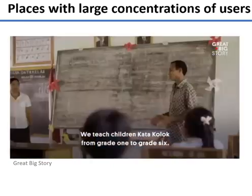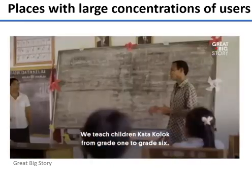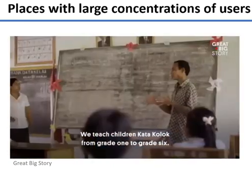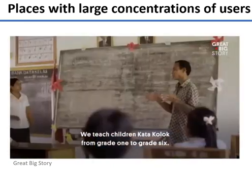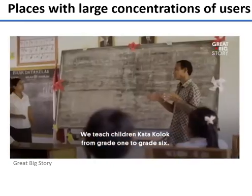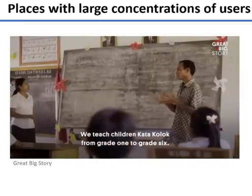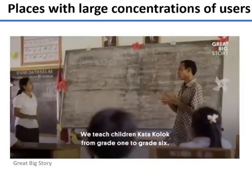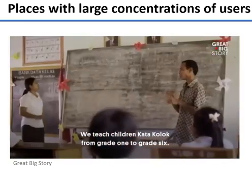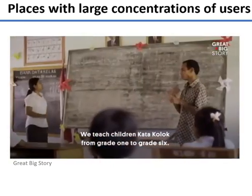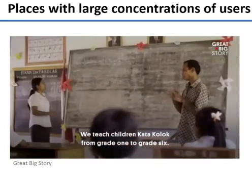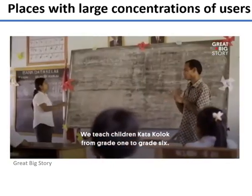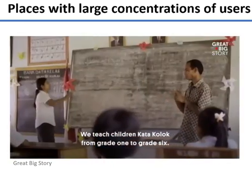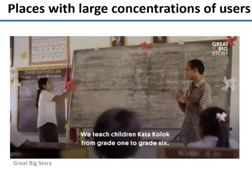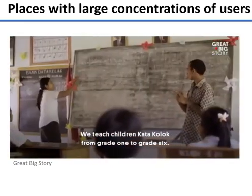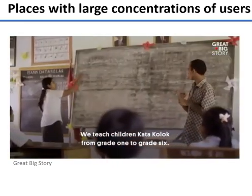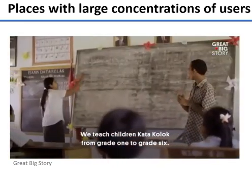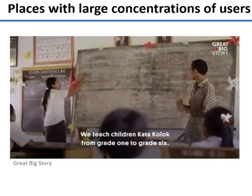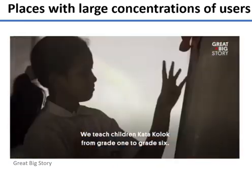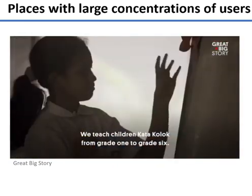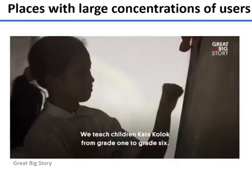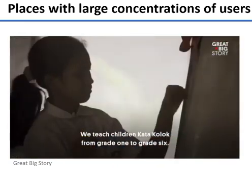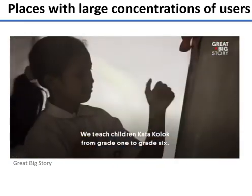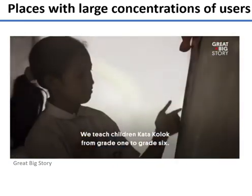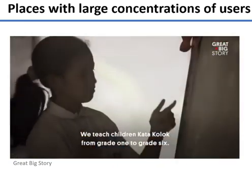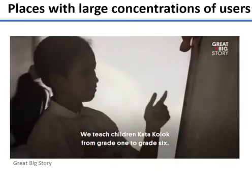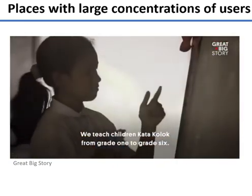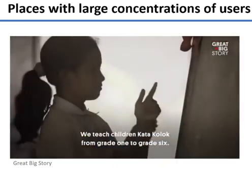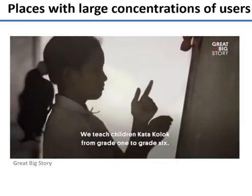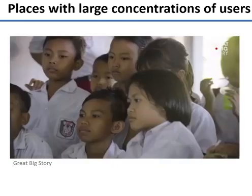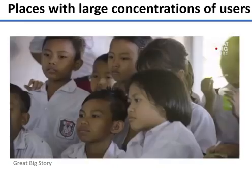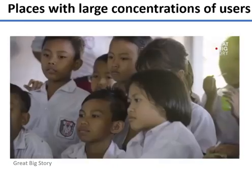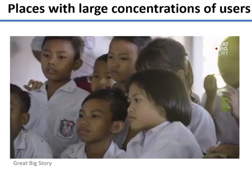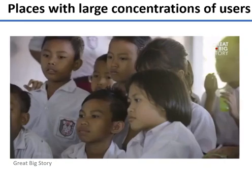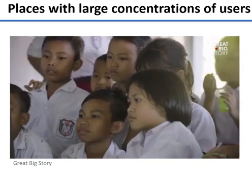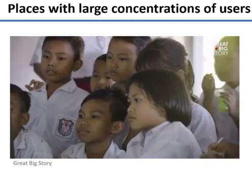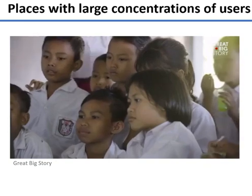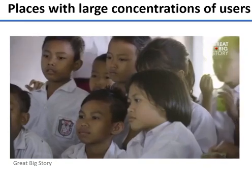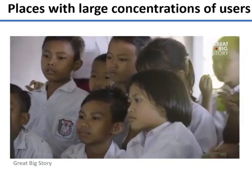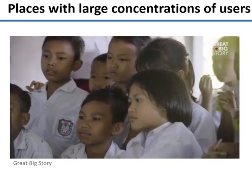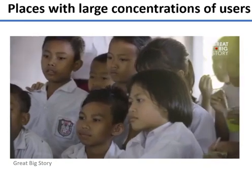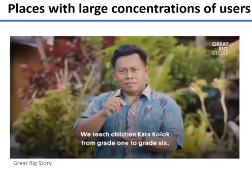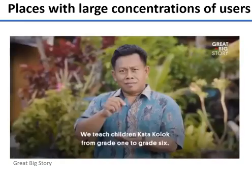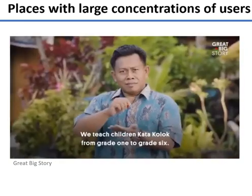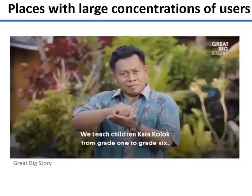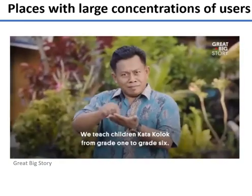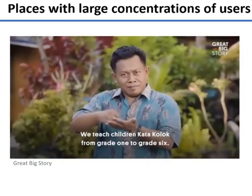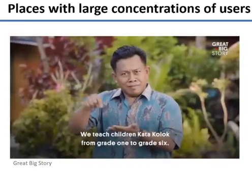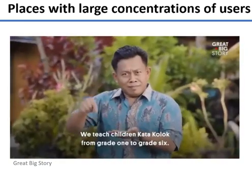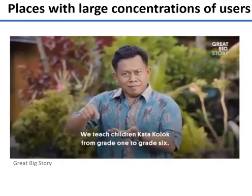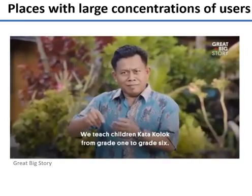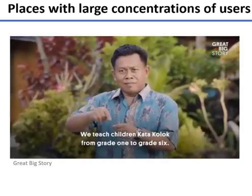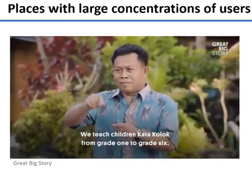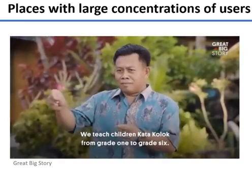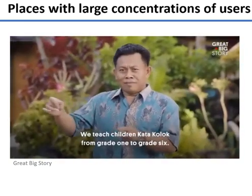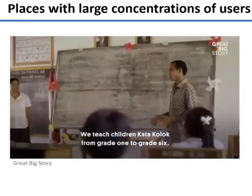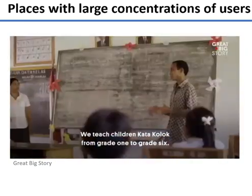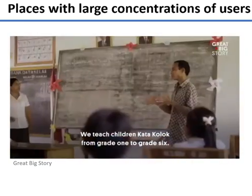80 percent of the village has become bilingual in both the spoken language Balinese